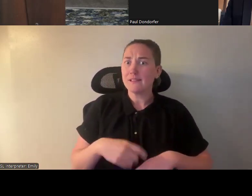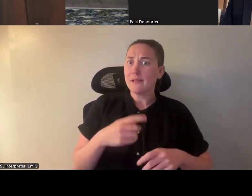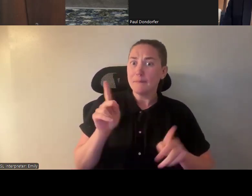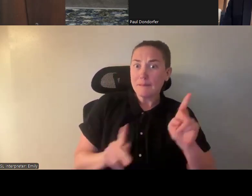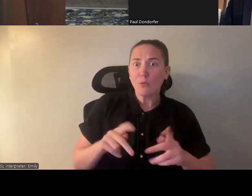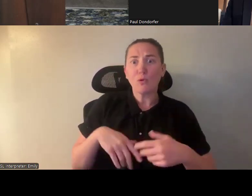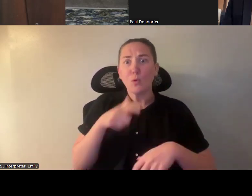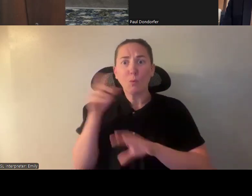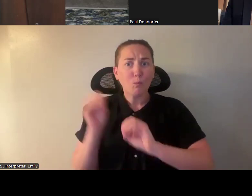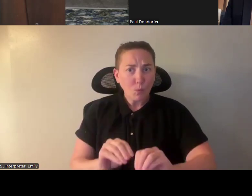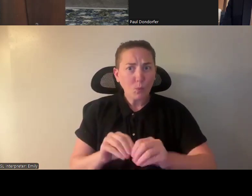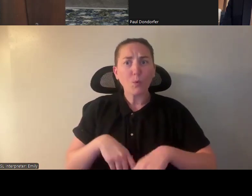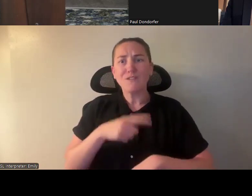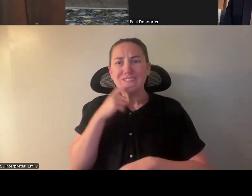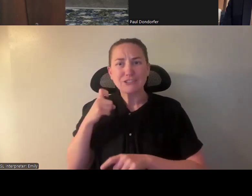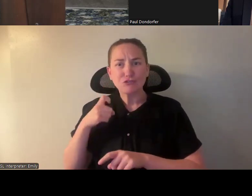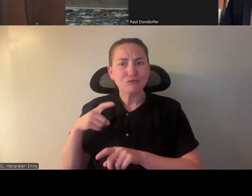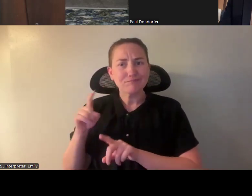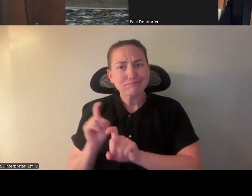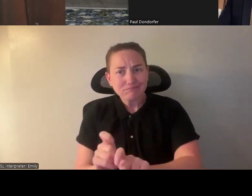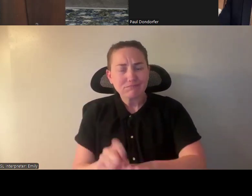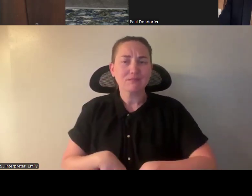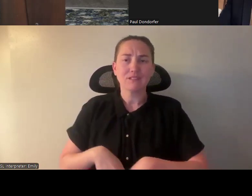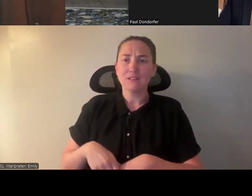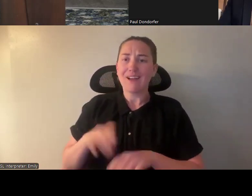their children through the desert through the jungle across the ocean through rivers